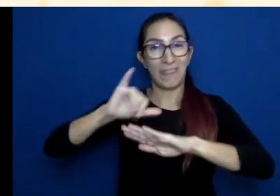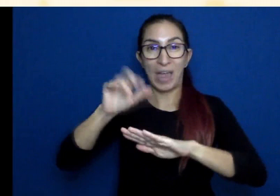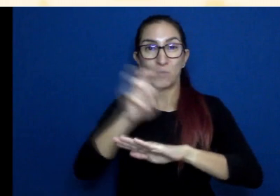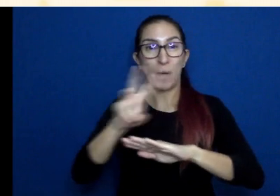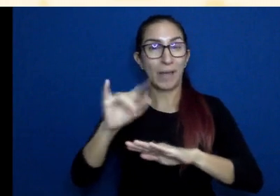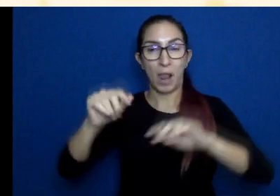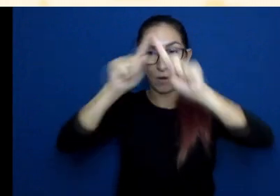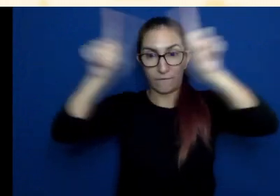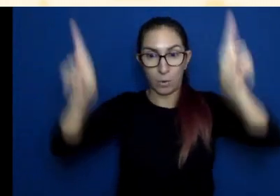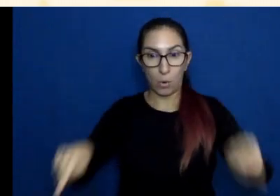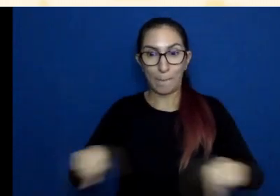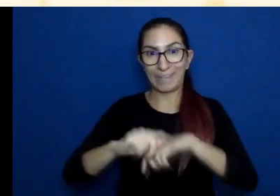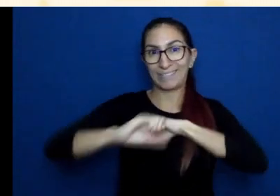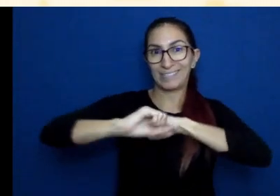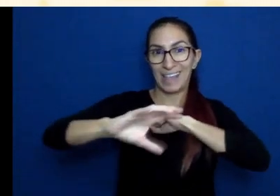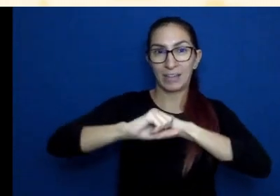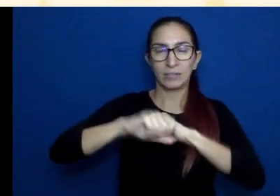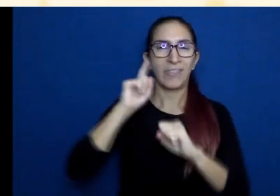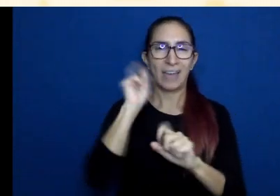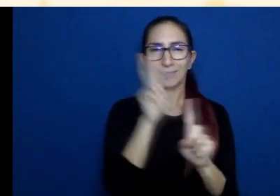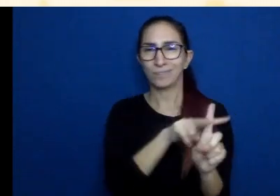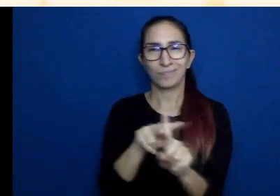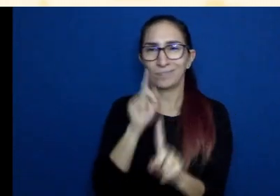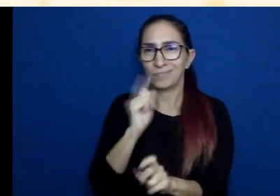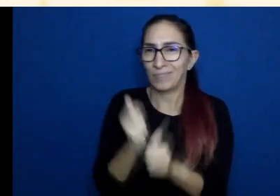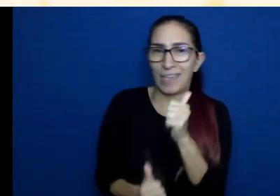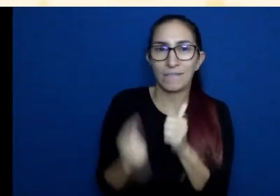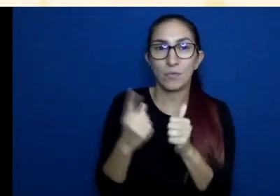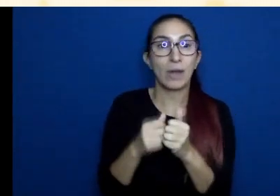The close is any feature that overlays the current page, such as full-page ad.